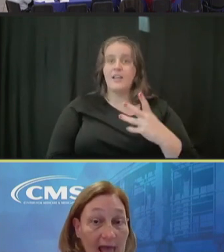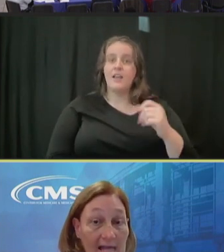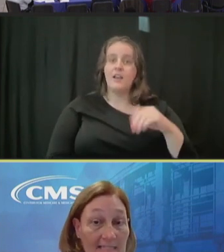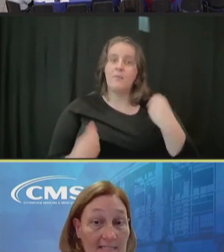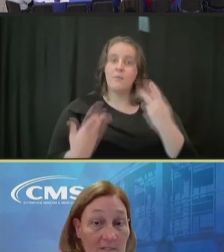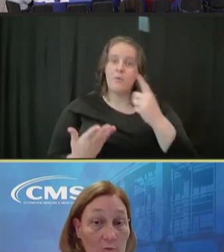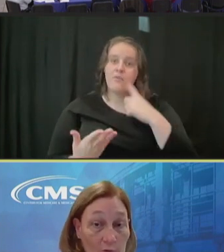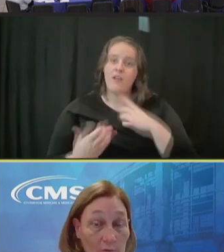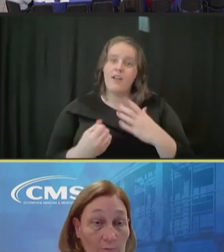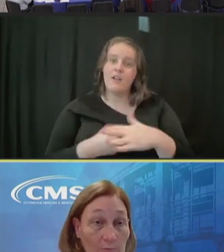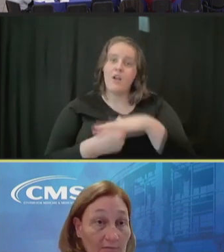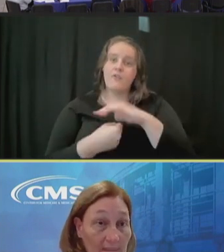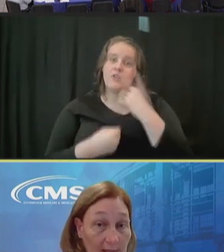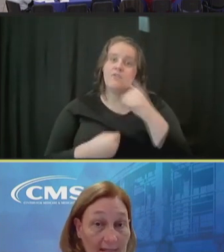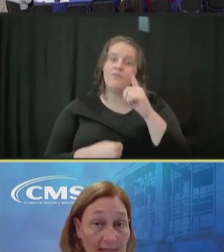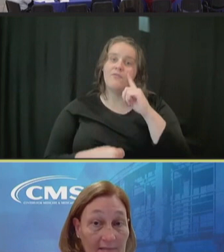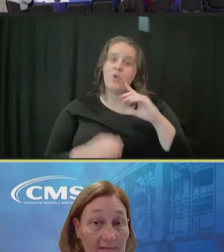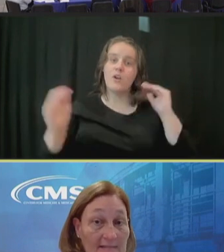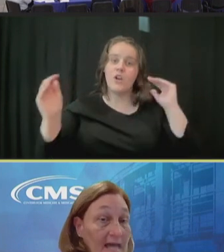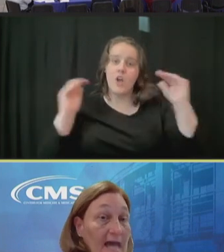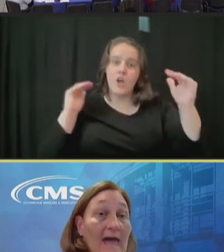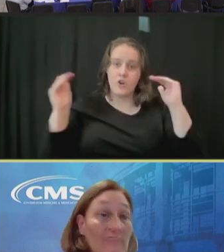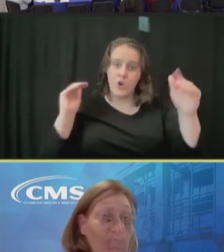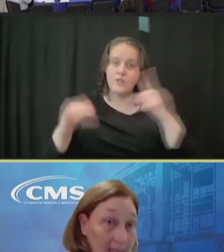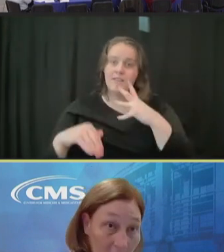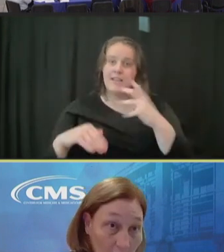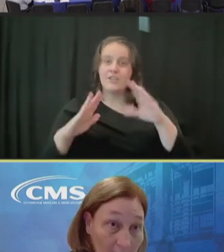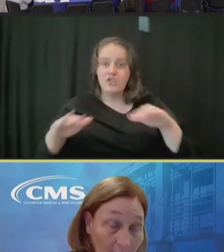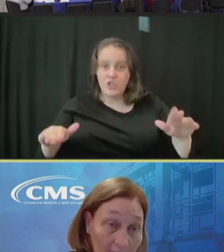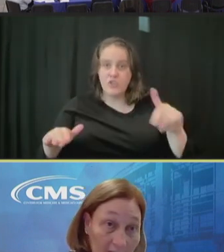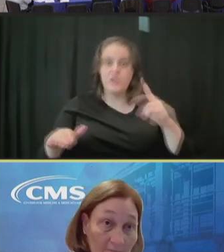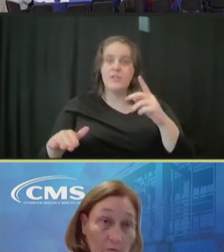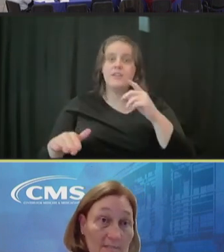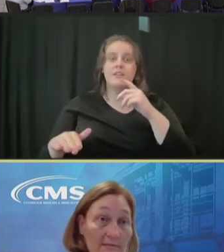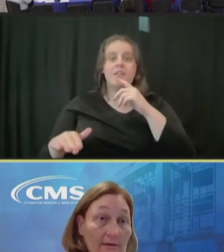the last group within Medicaid that did not have mandatory coverage. Of course,